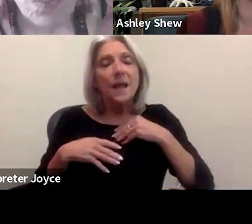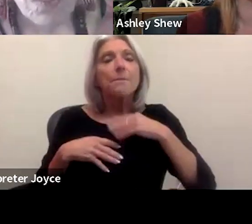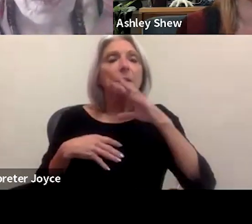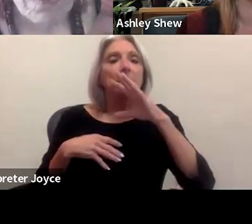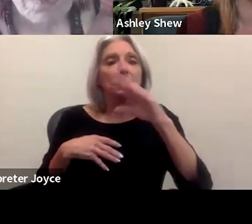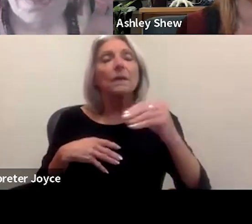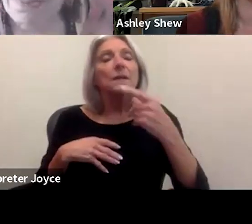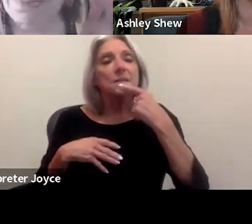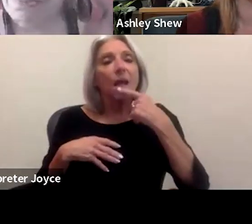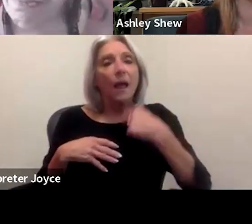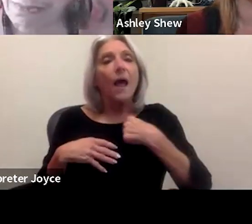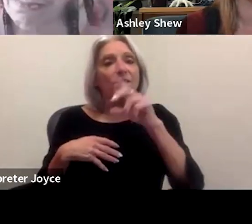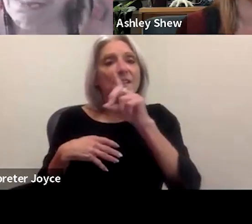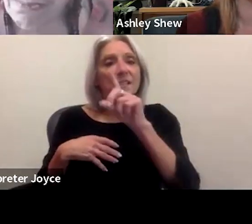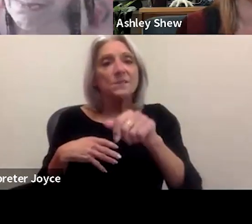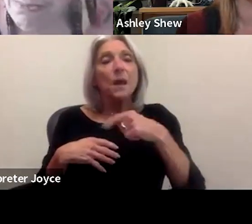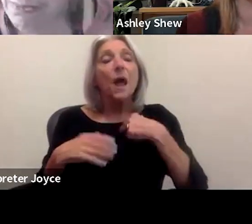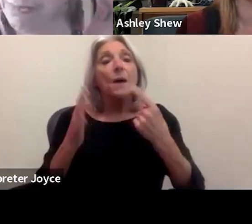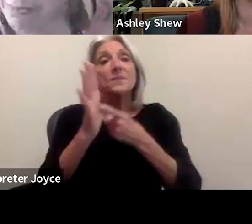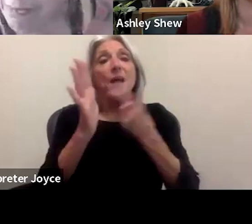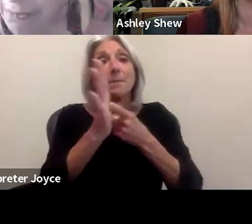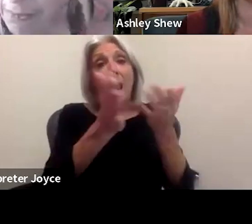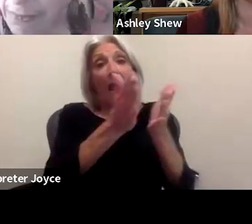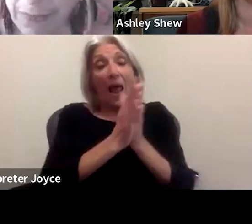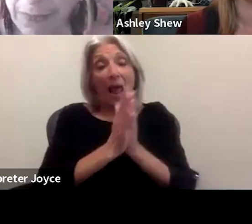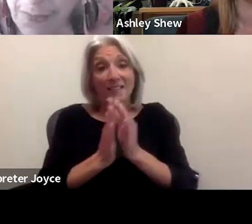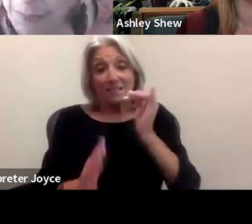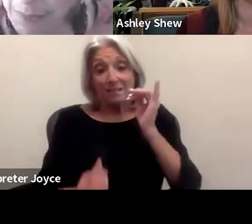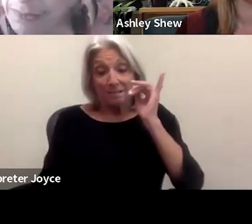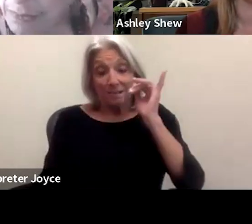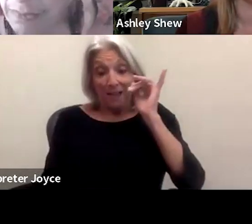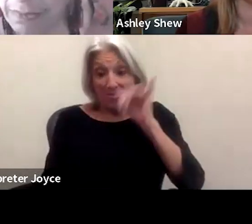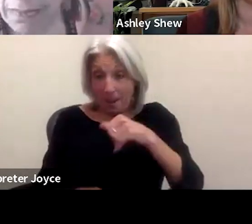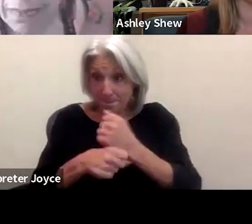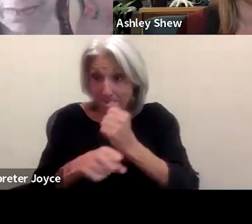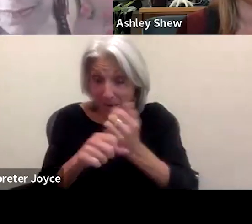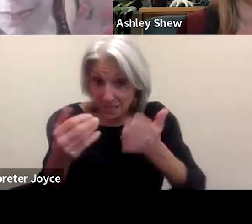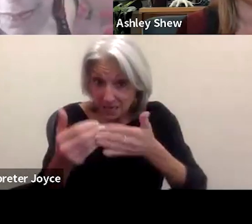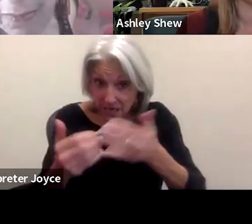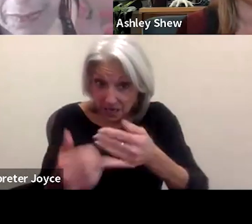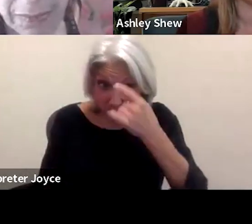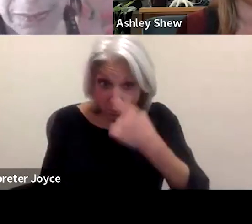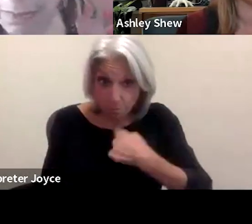I'm sometimes asked if that makes it easier for me. It doesn't make it easier.